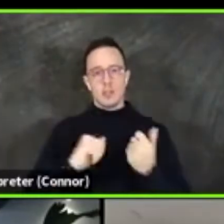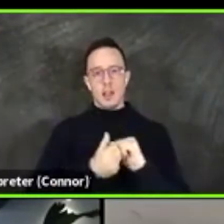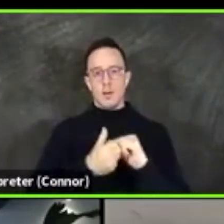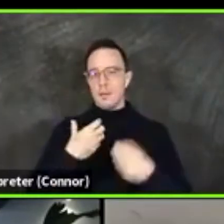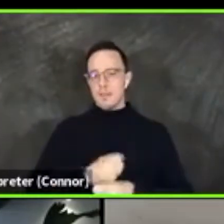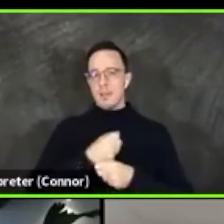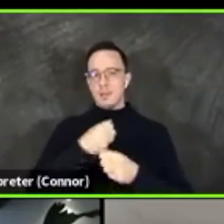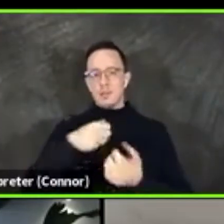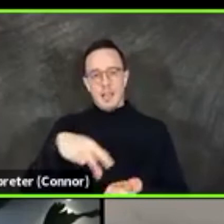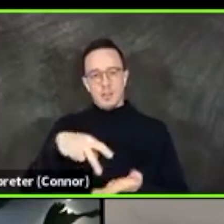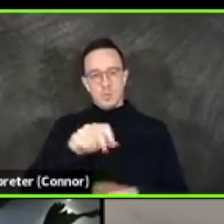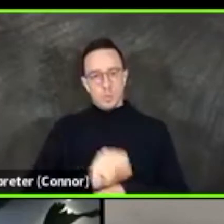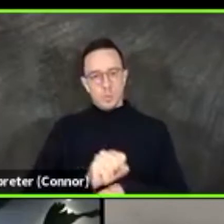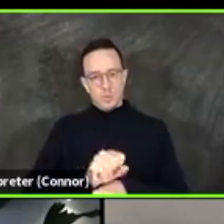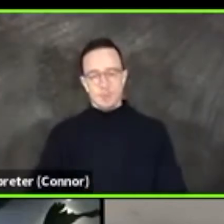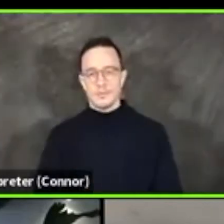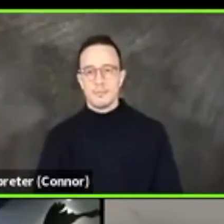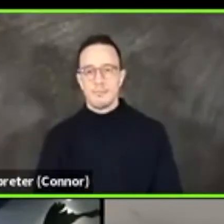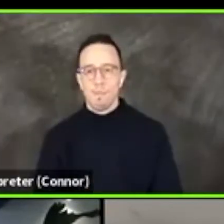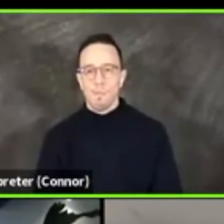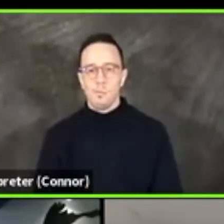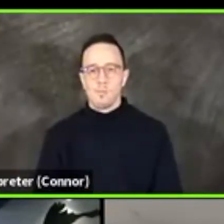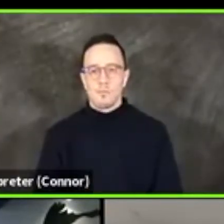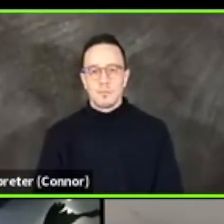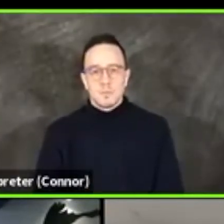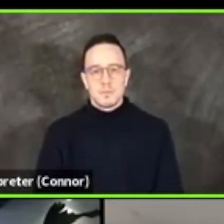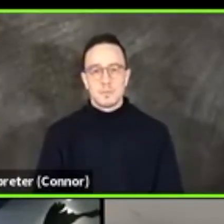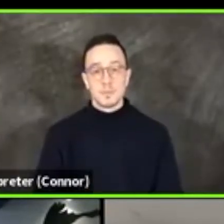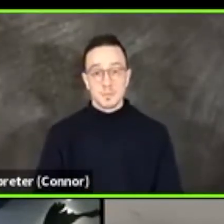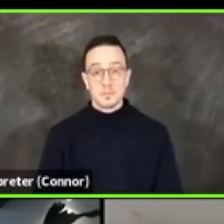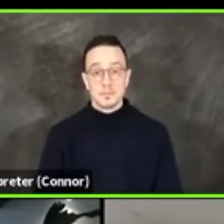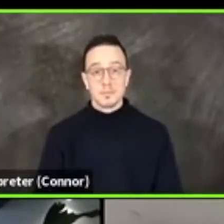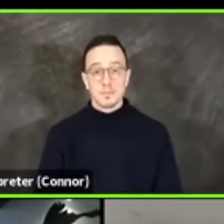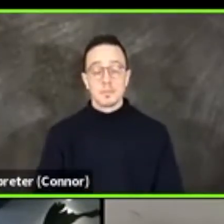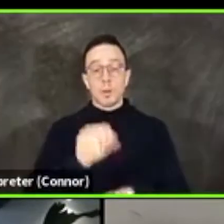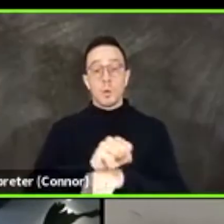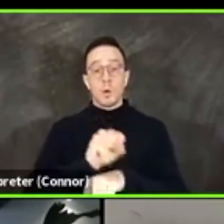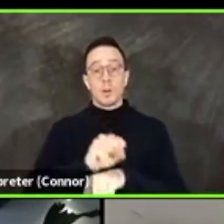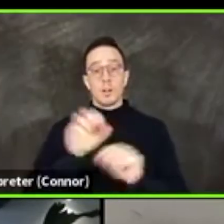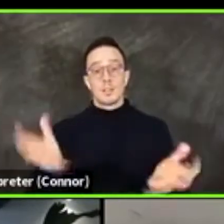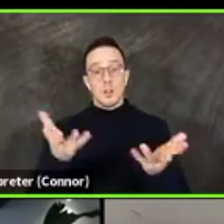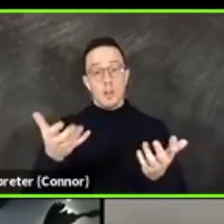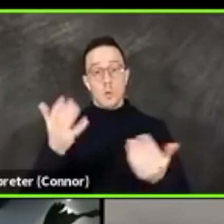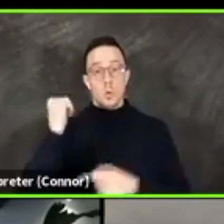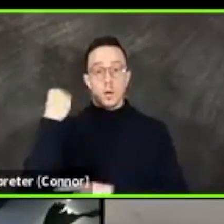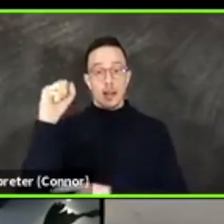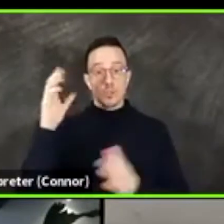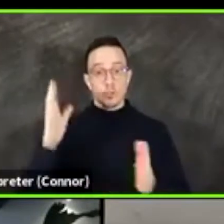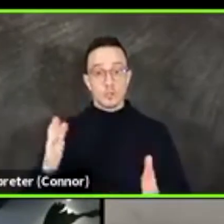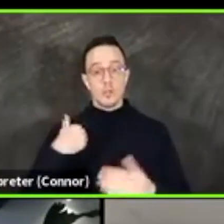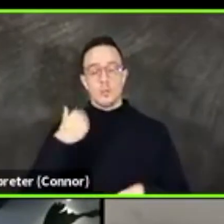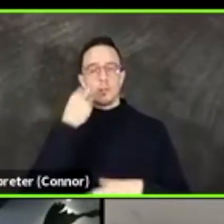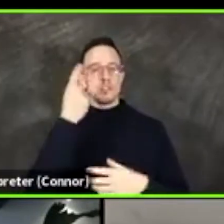I WORK AS AN ORGANIZER, ALWAYS CONSIDERED MYSELF AS AN INFORMANT AS ONE WHO GREW UP,